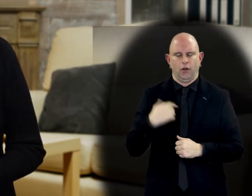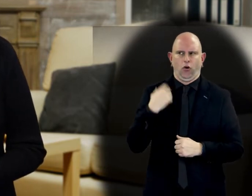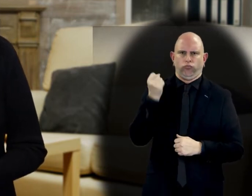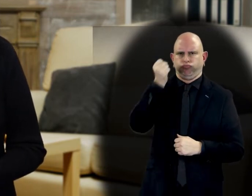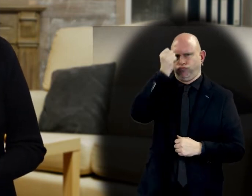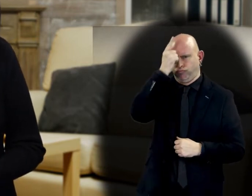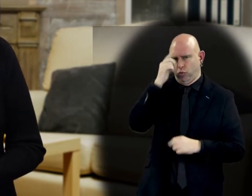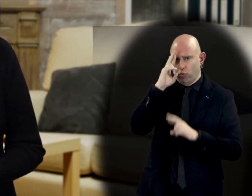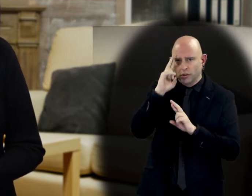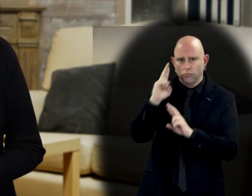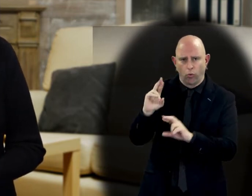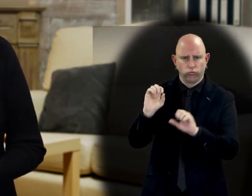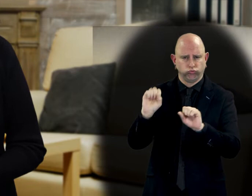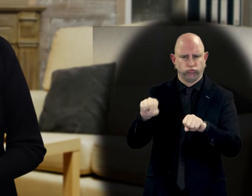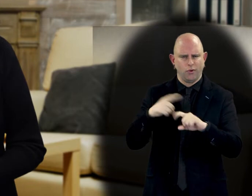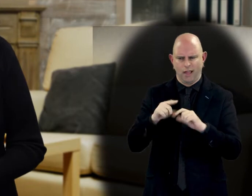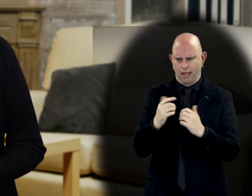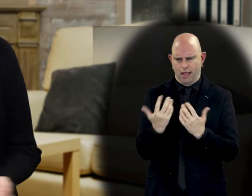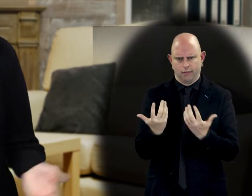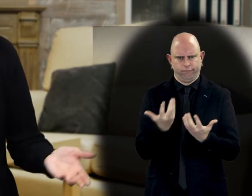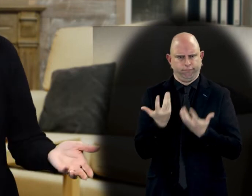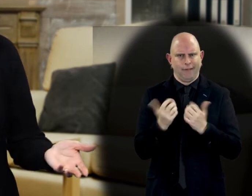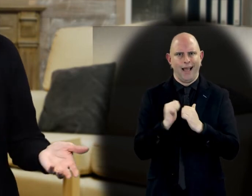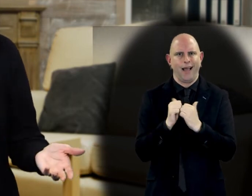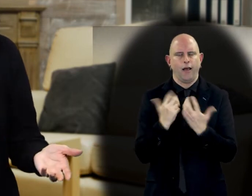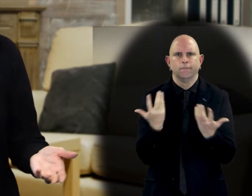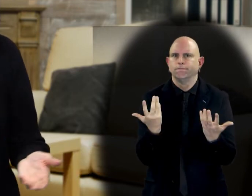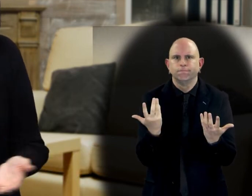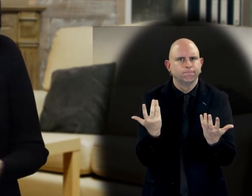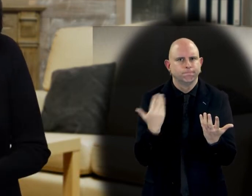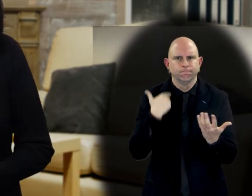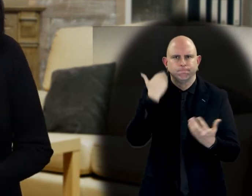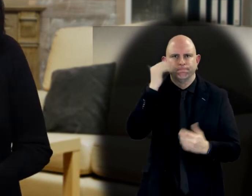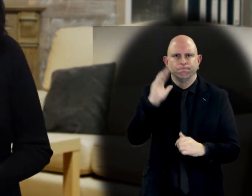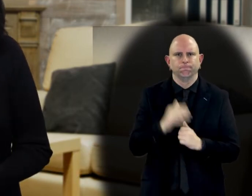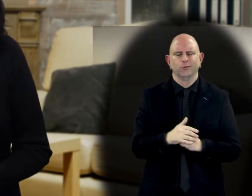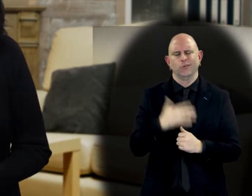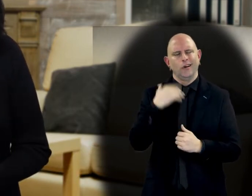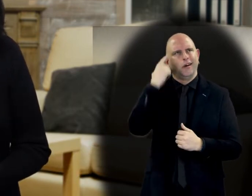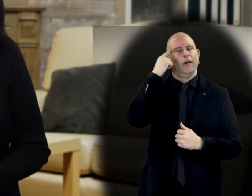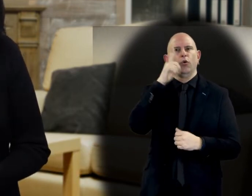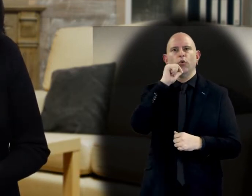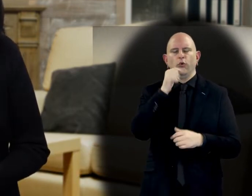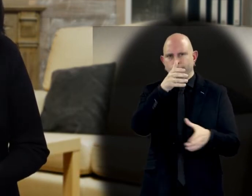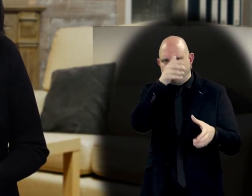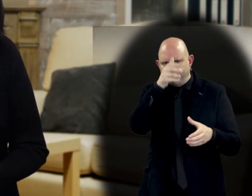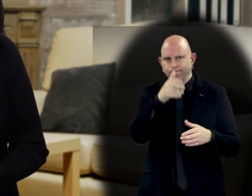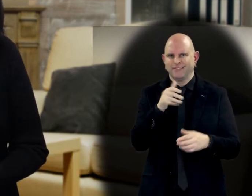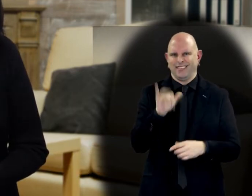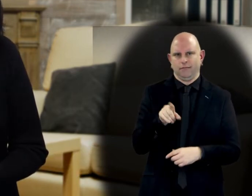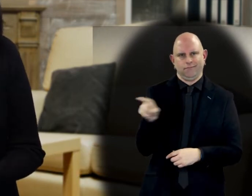So, I turned to the expert - Niki's dad. He suggested using VRI.